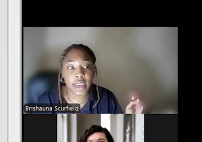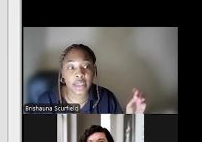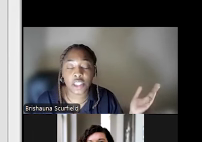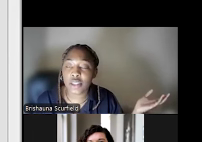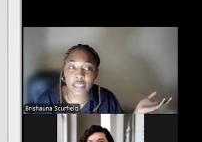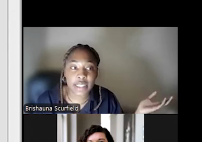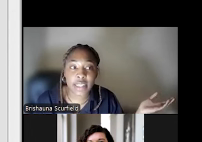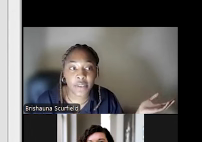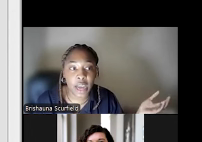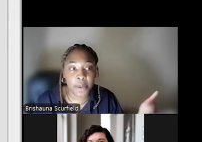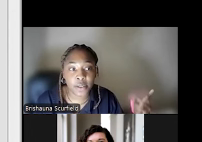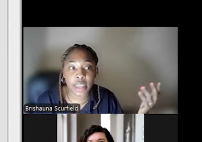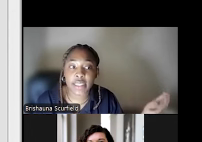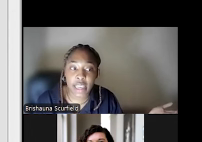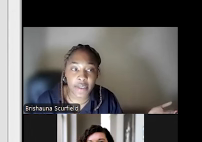case it shouldn't say save a copy. It'll say save